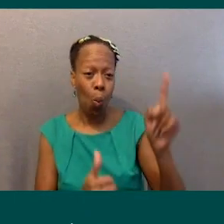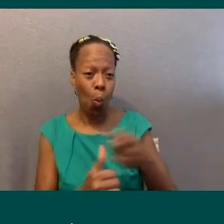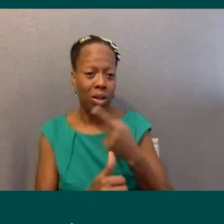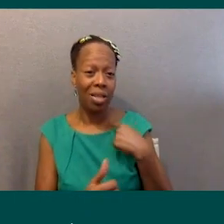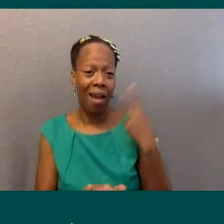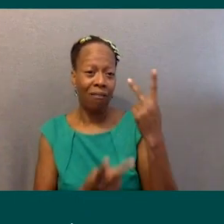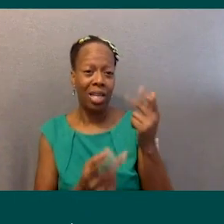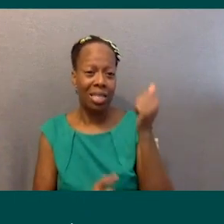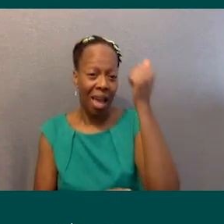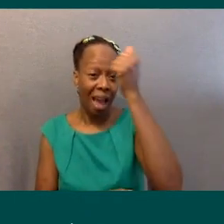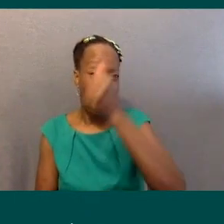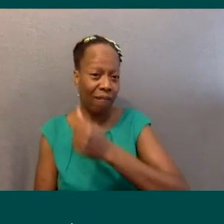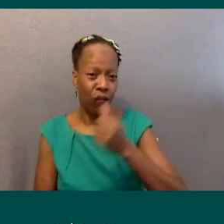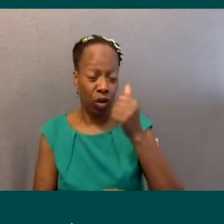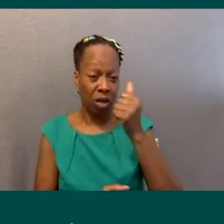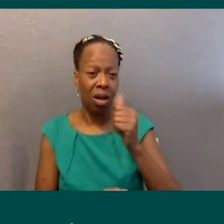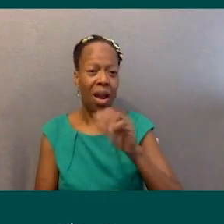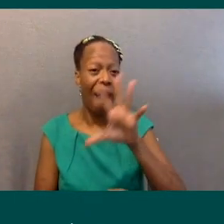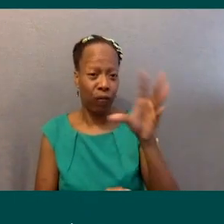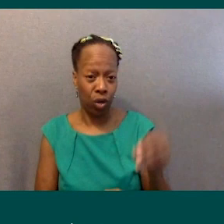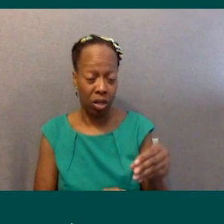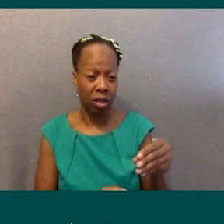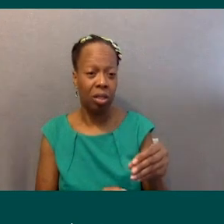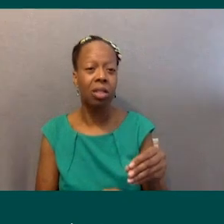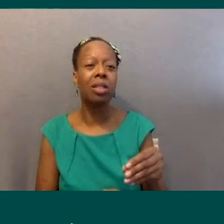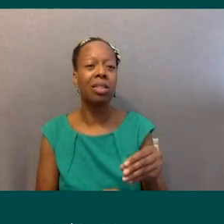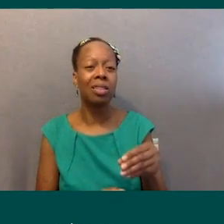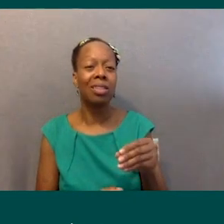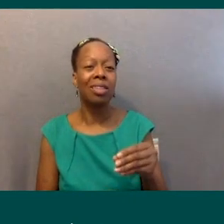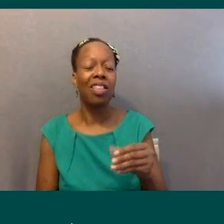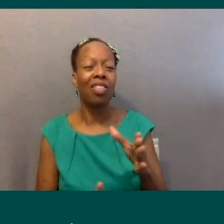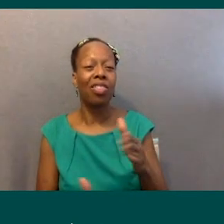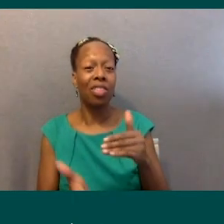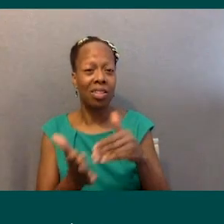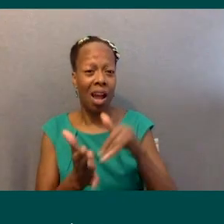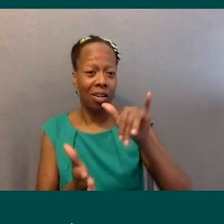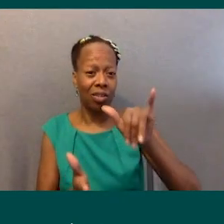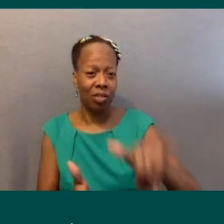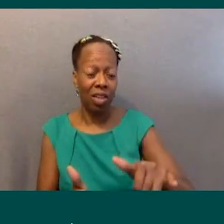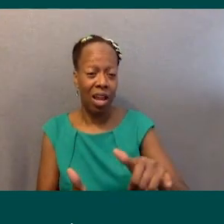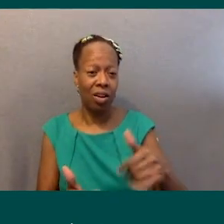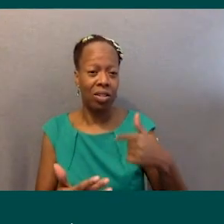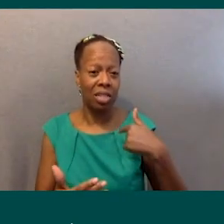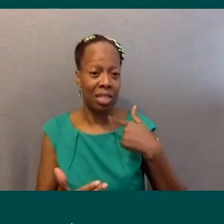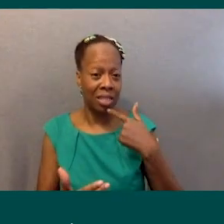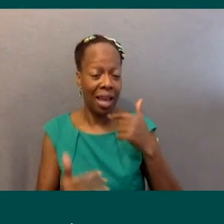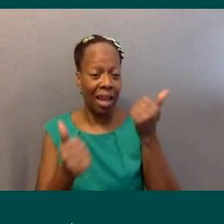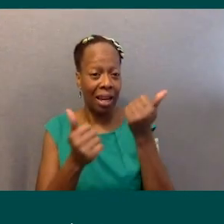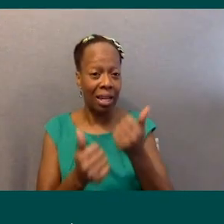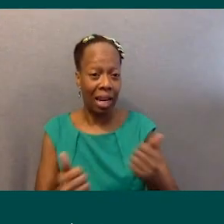But I think the point what I wanna make here that injection is that anybody can do that,